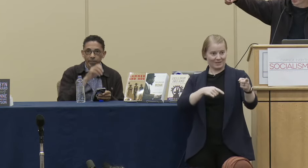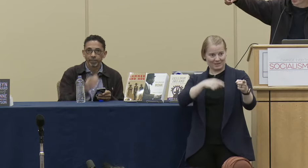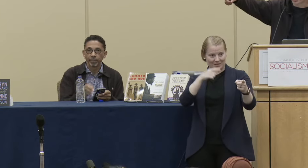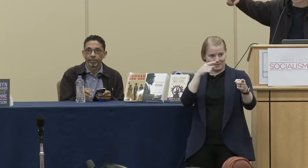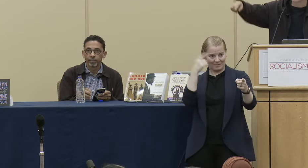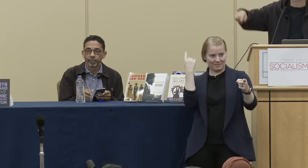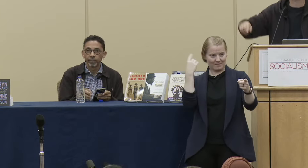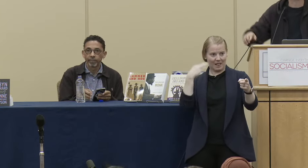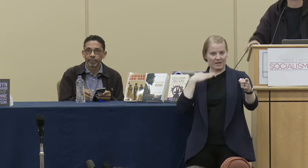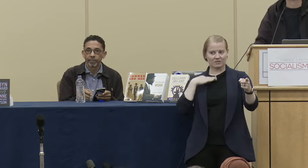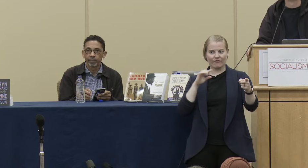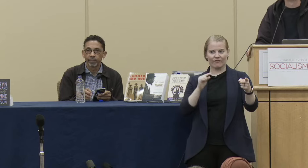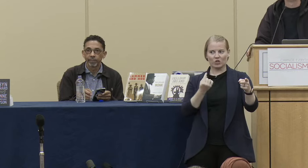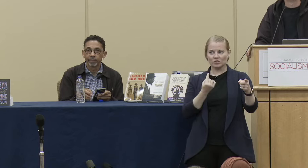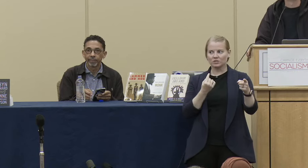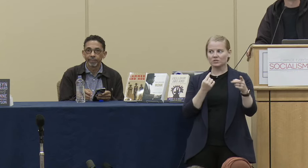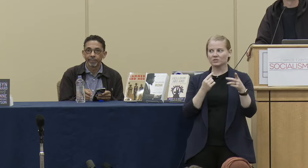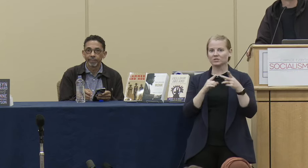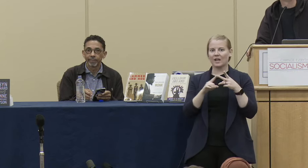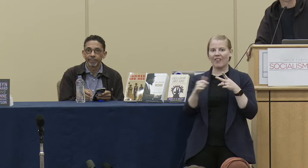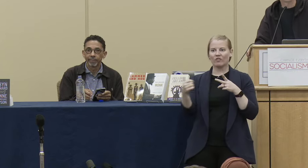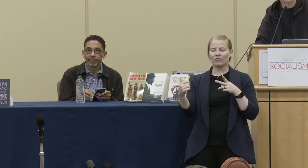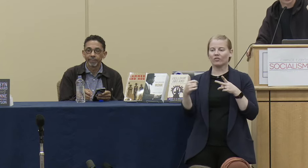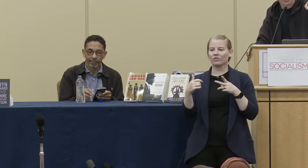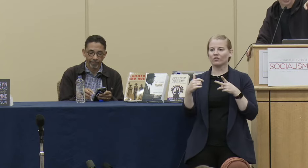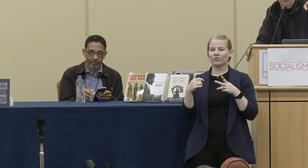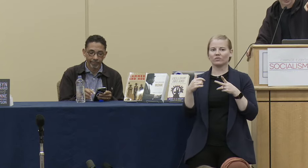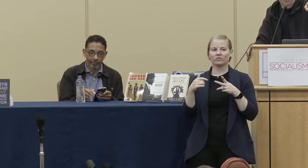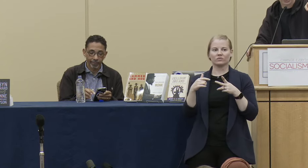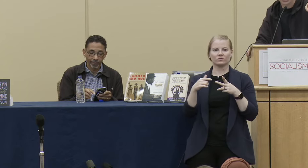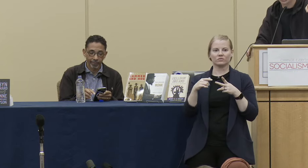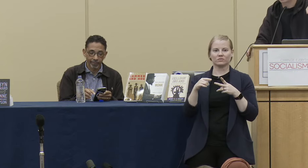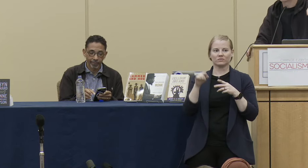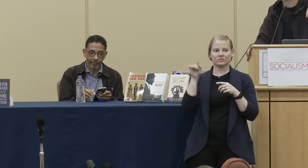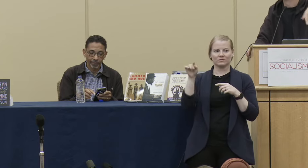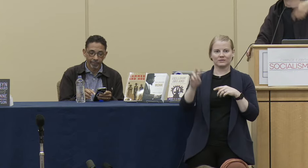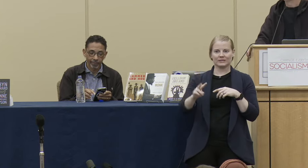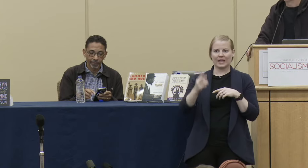some item of clothing or other. Right here in the black shirt.